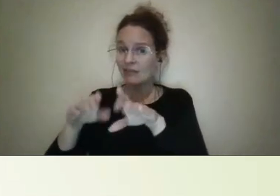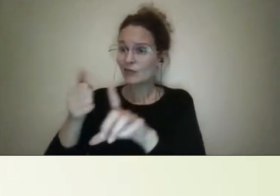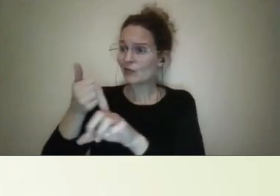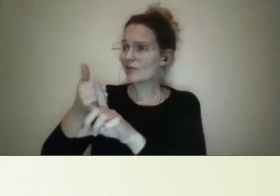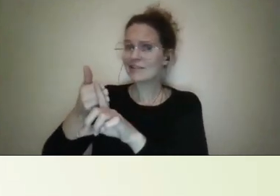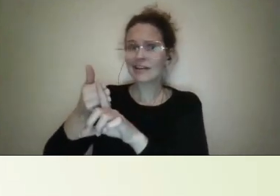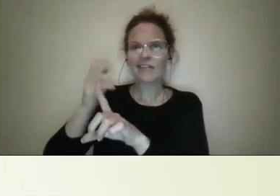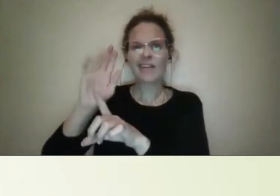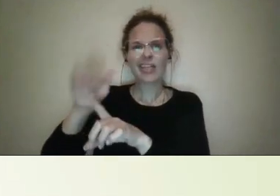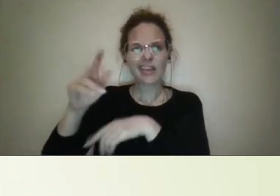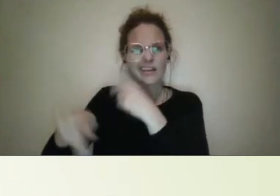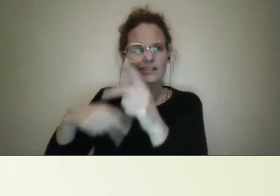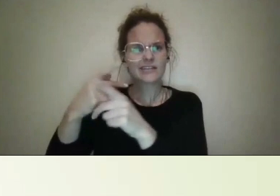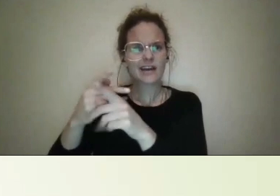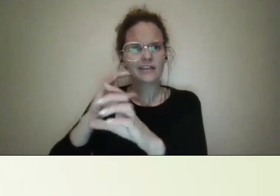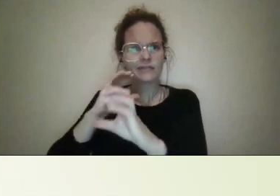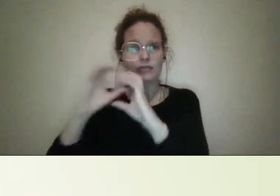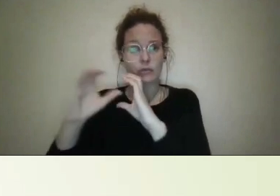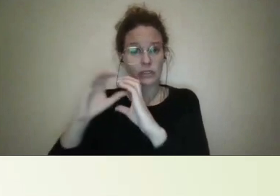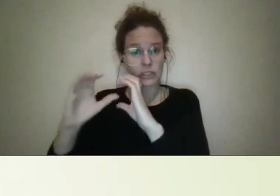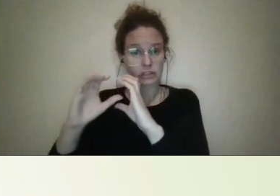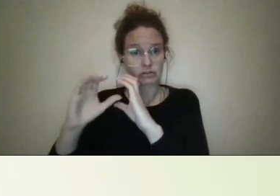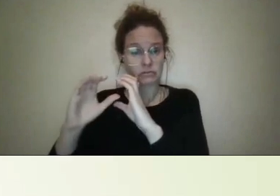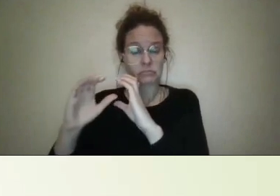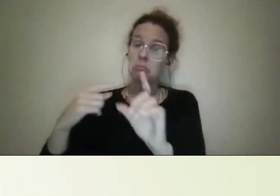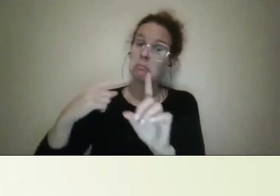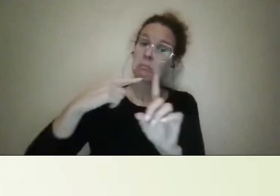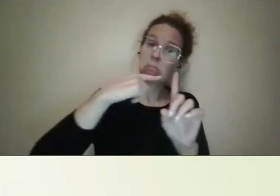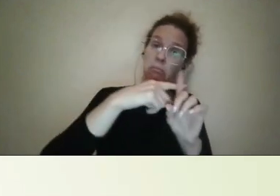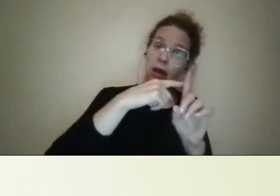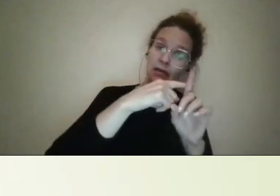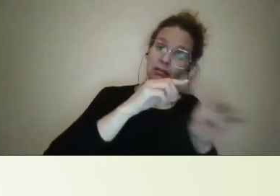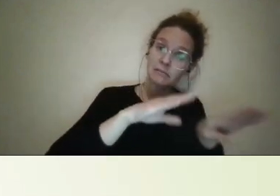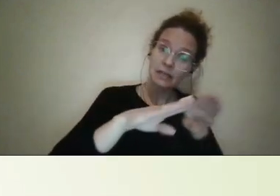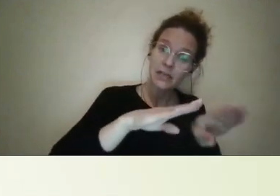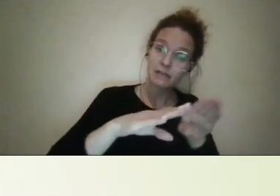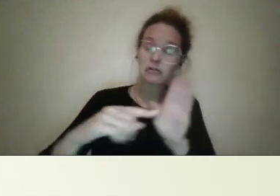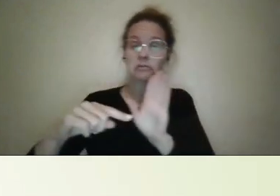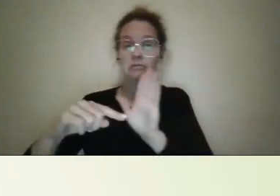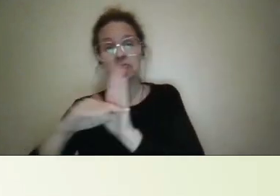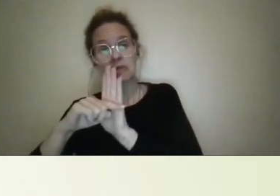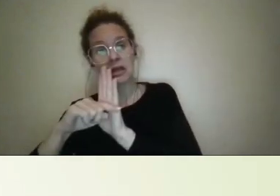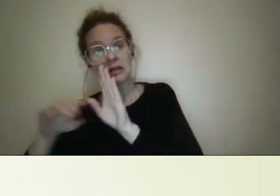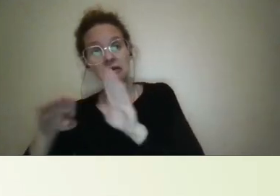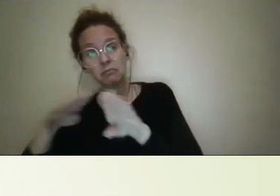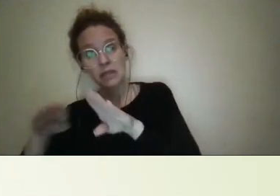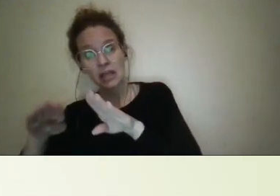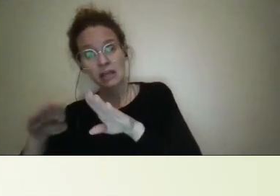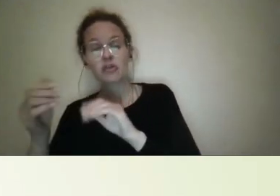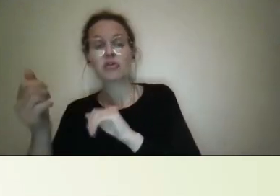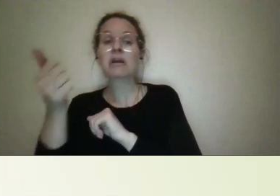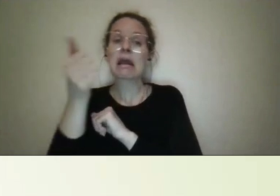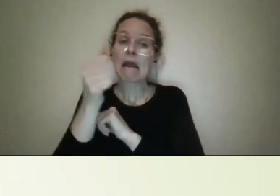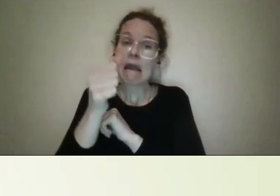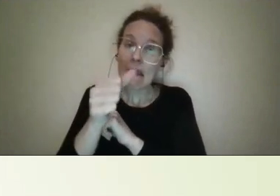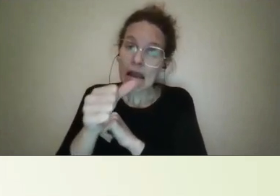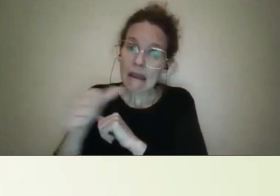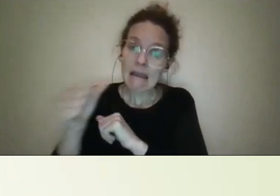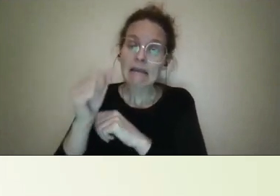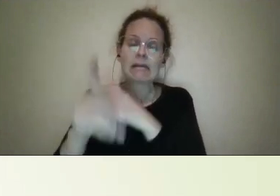communication, whether that's positive behaviors, negative behaviors, anything that is actionable,